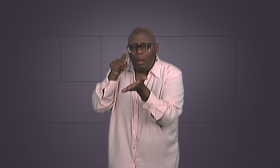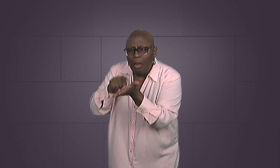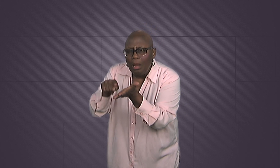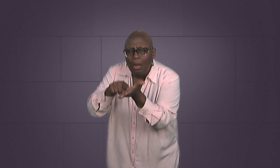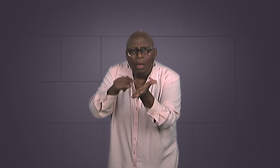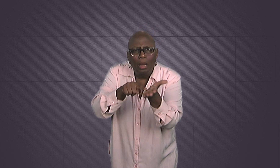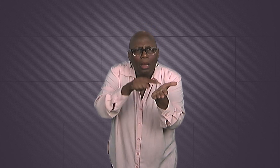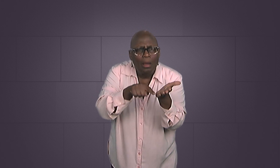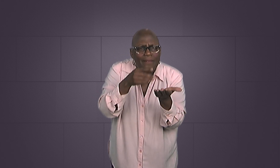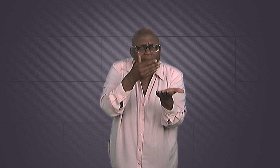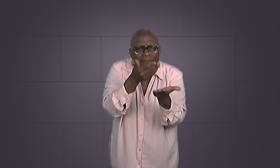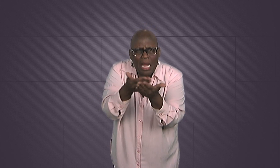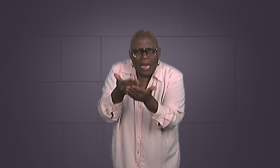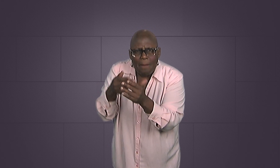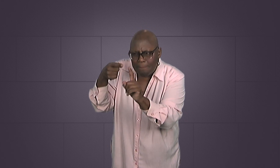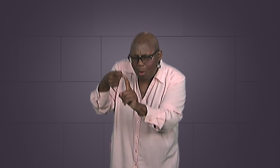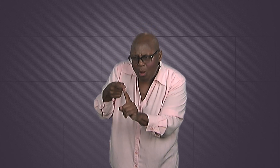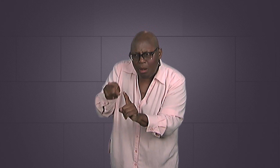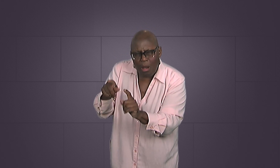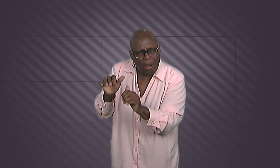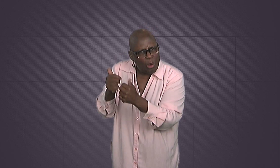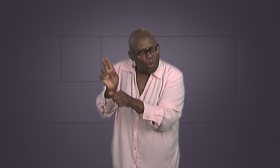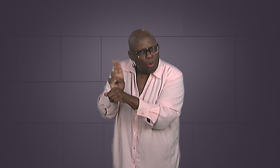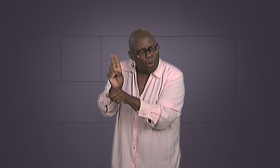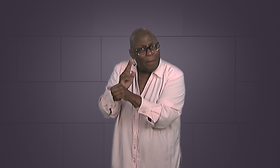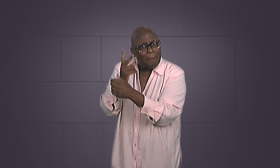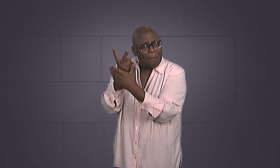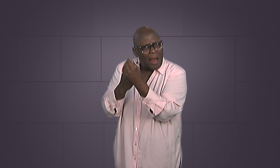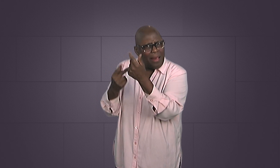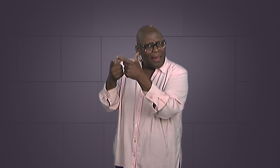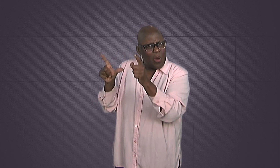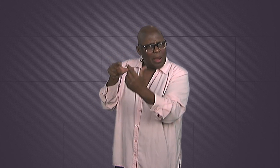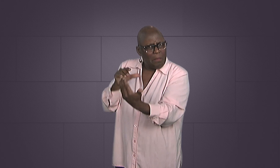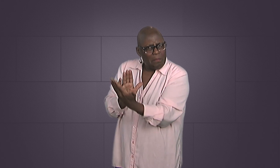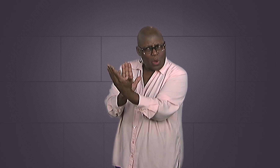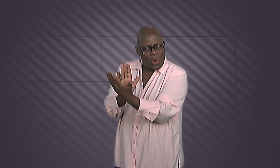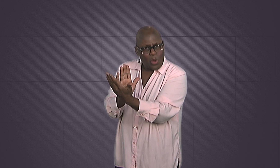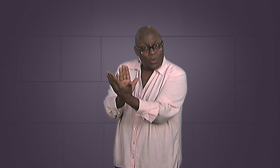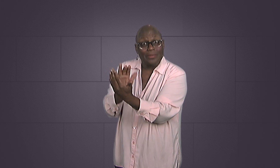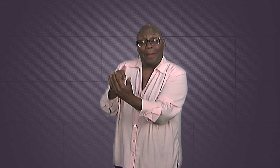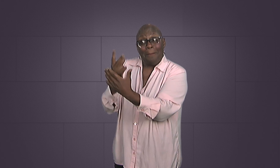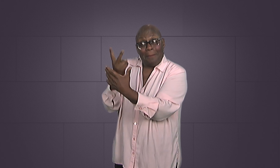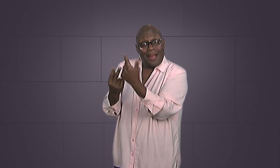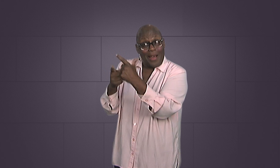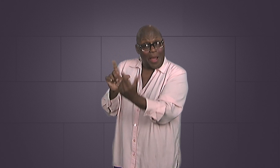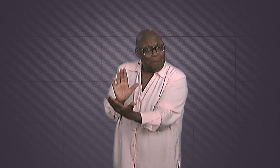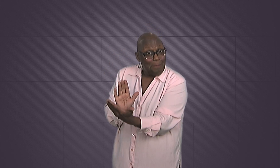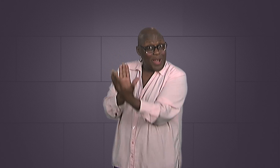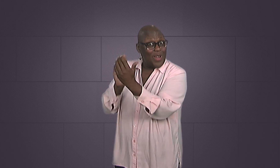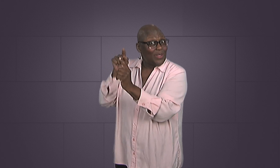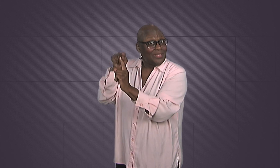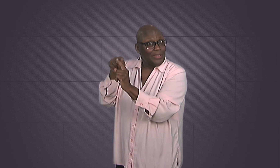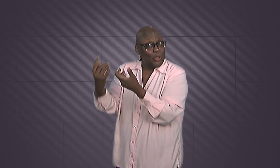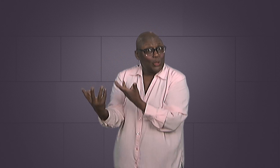Next, we will examine how this evidence points to use of a bilingual approach